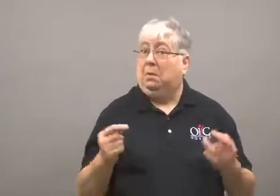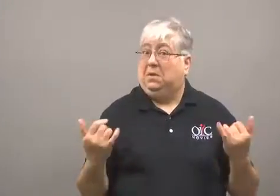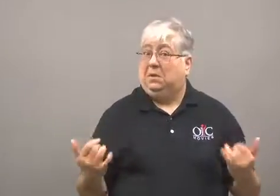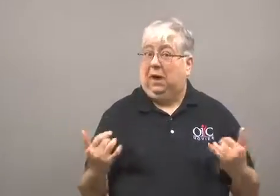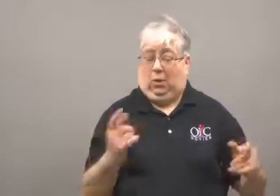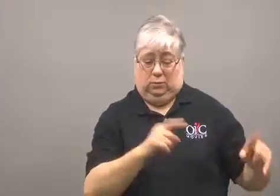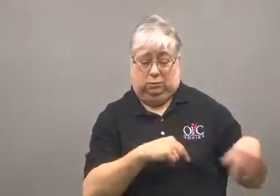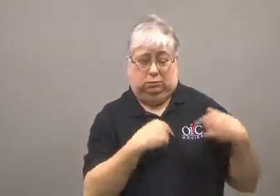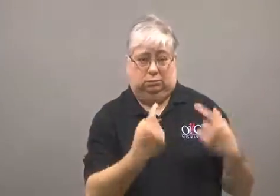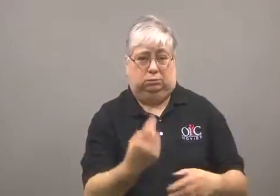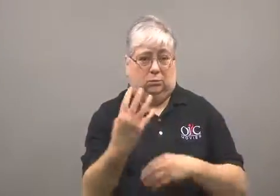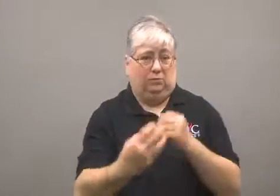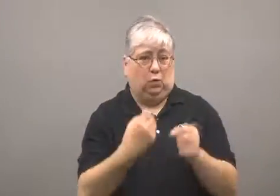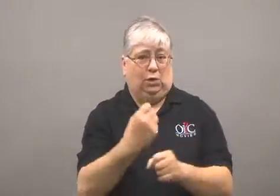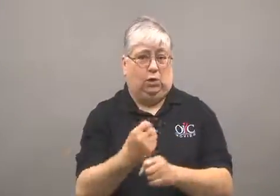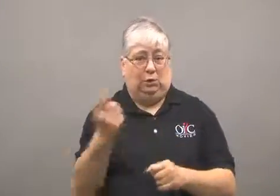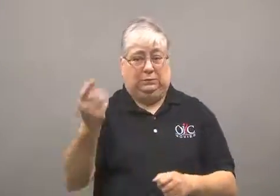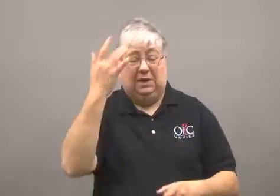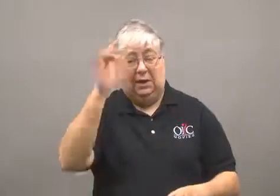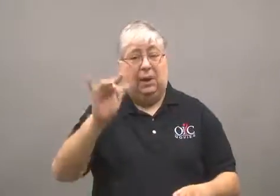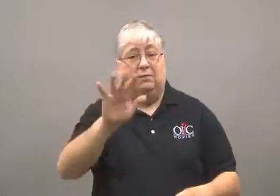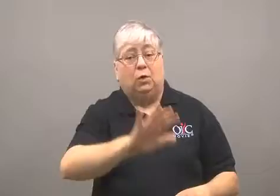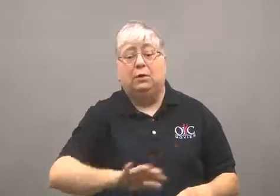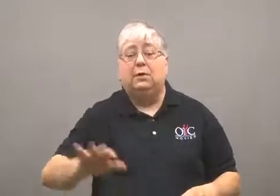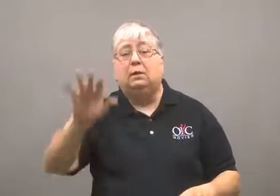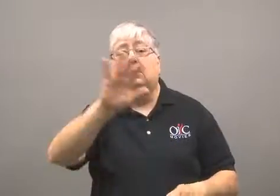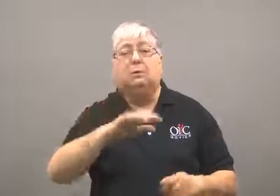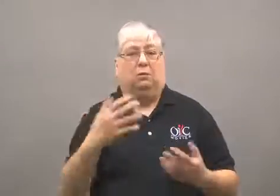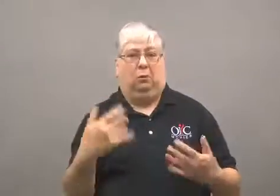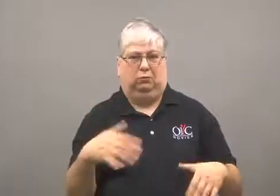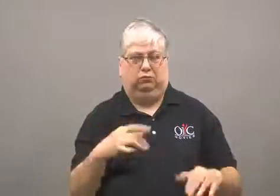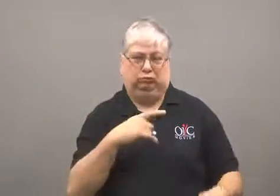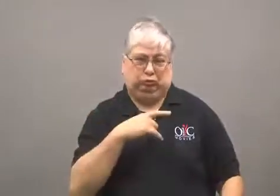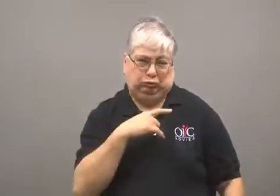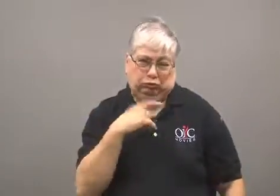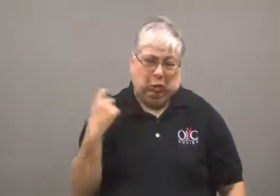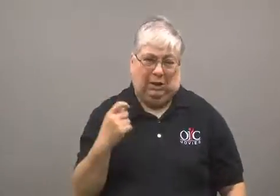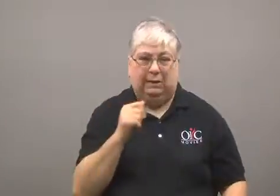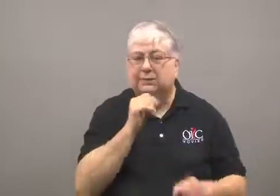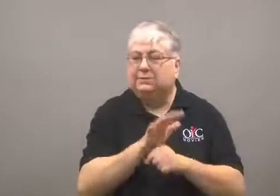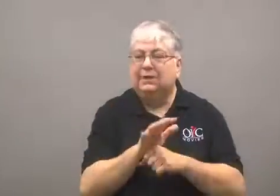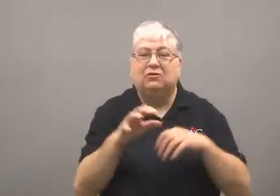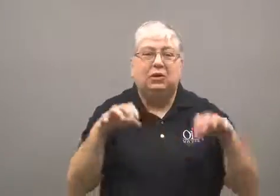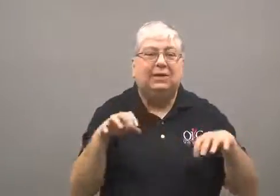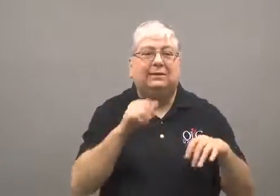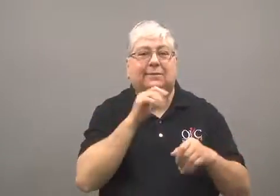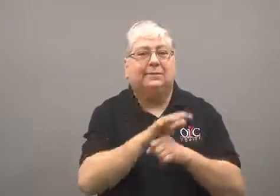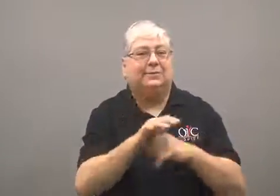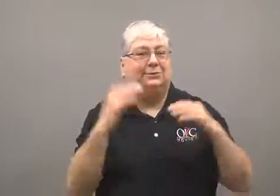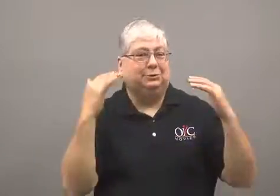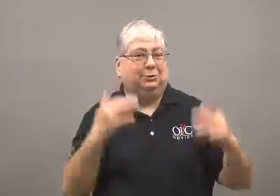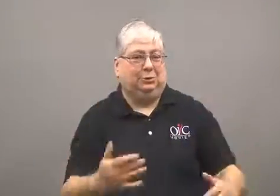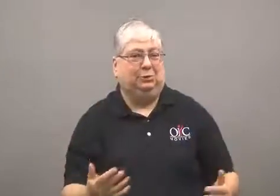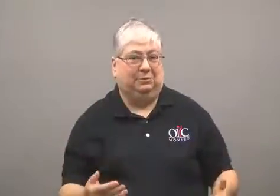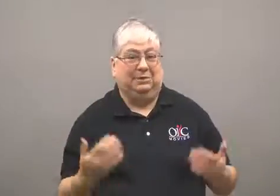California has been in a severe drought over the last four years.